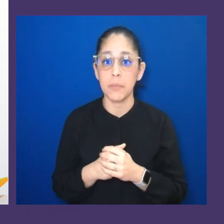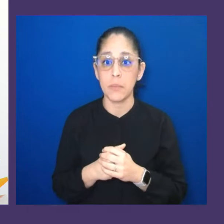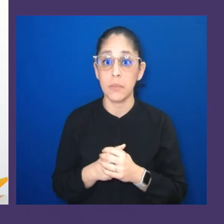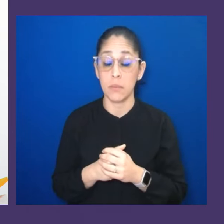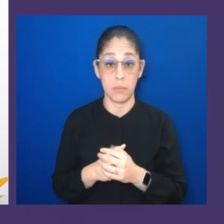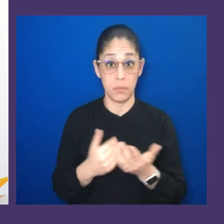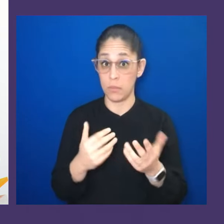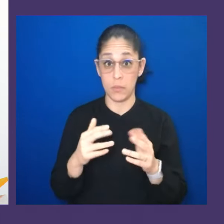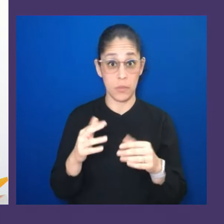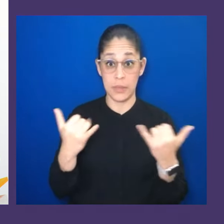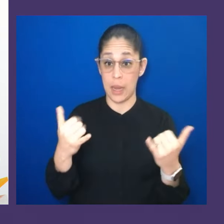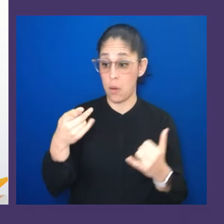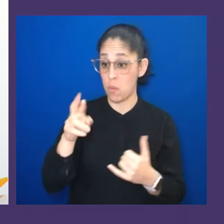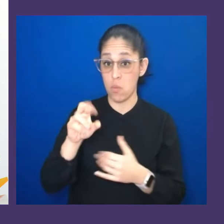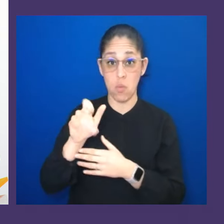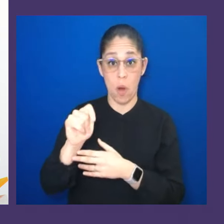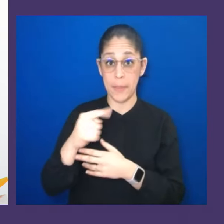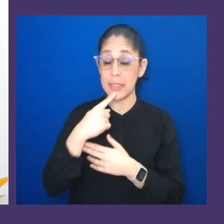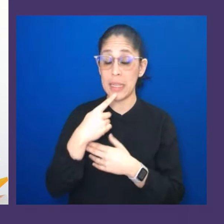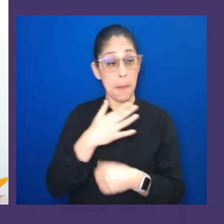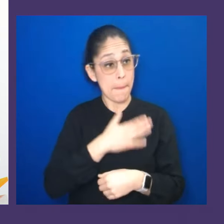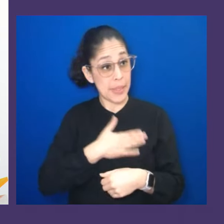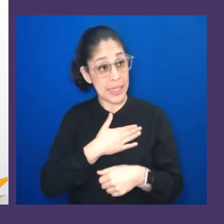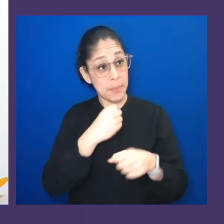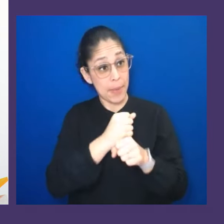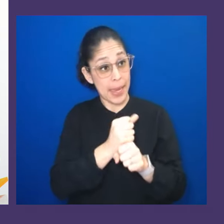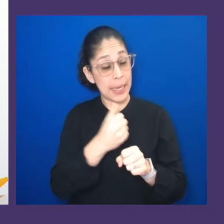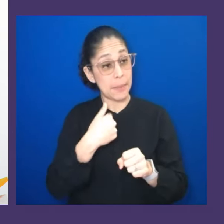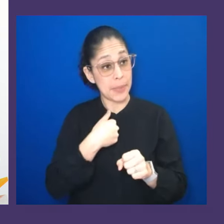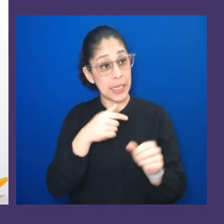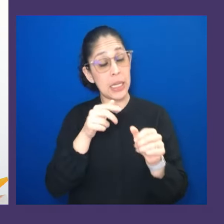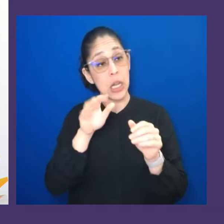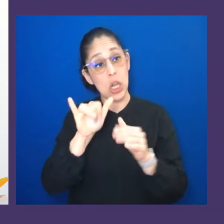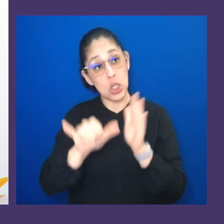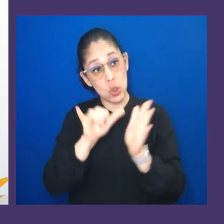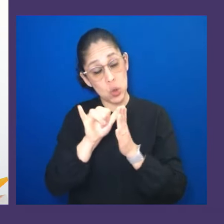"Please make me a YouTube title, description, and tags explaining how